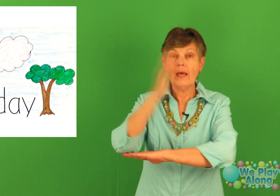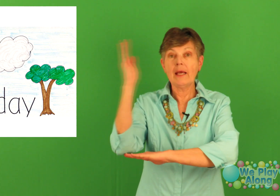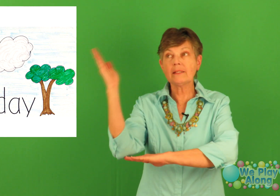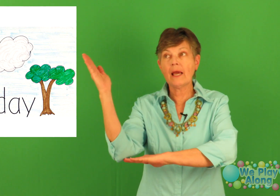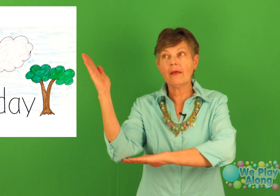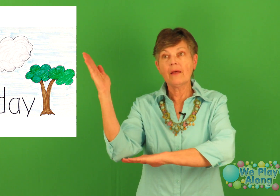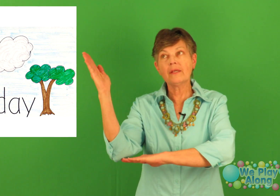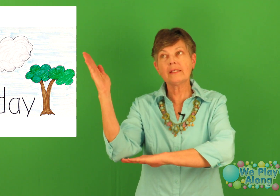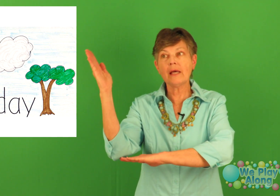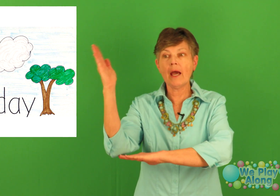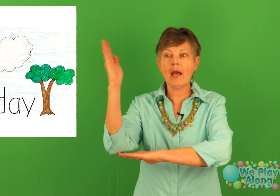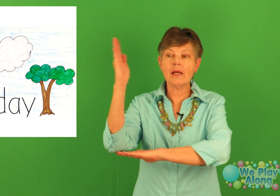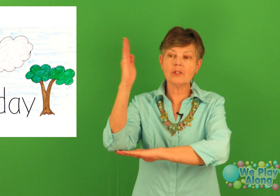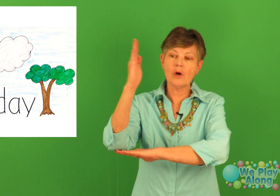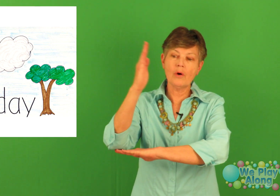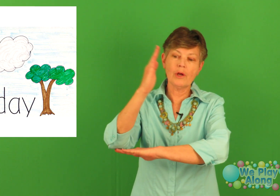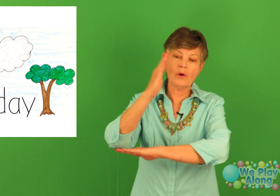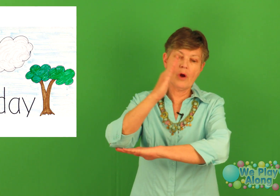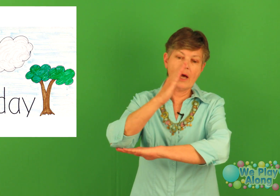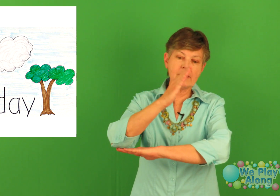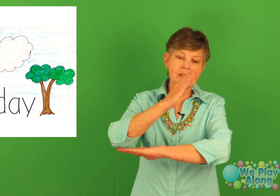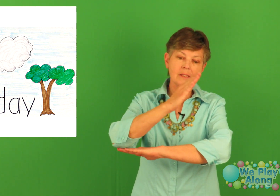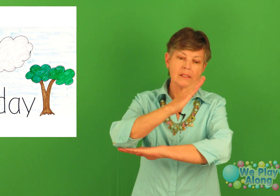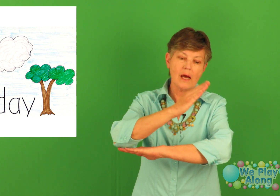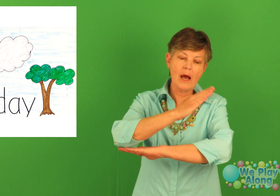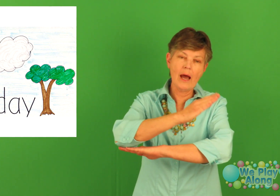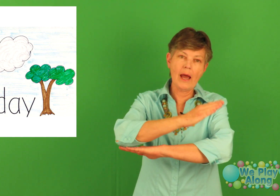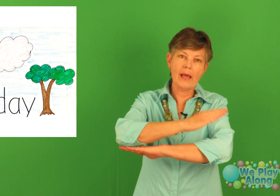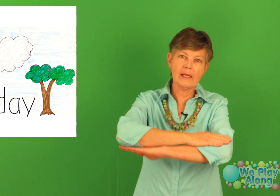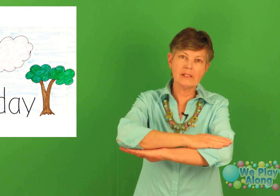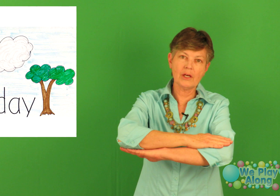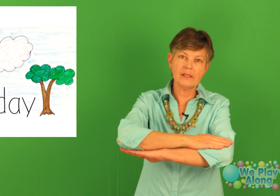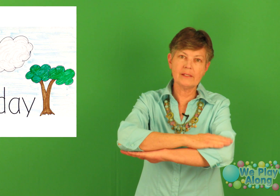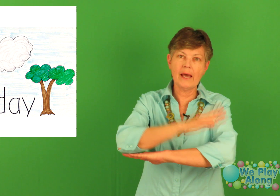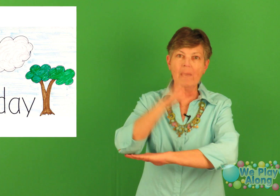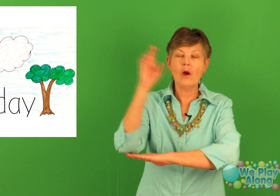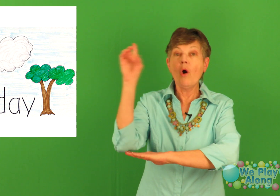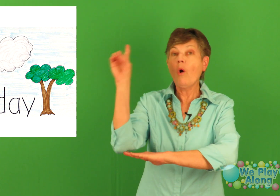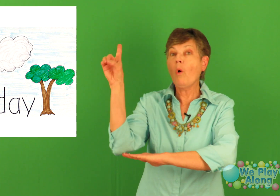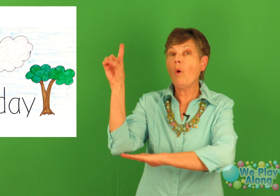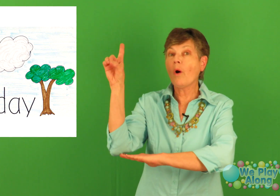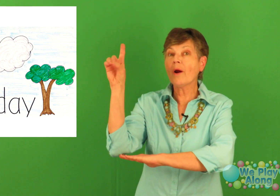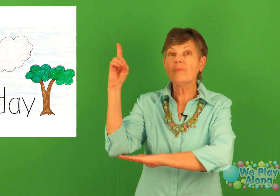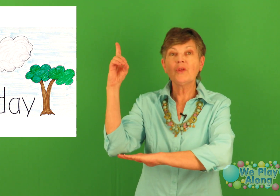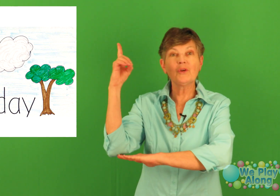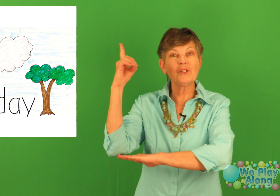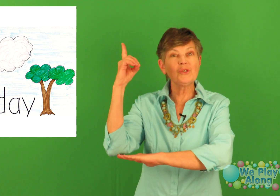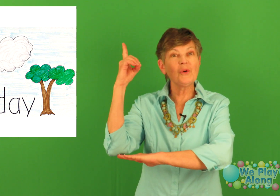it's like the sun's going across the sky and it's gonna set or you could do it